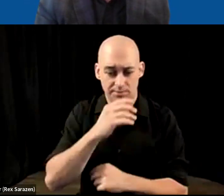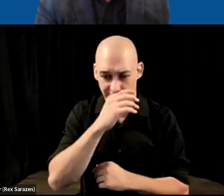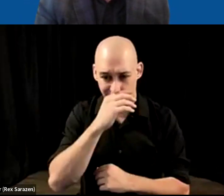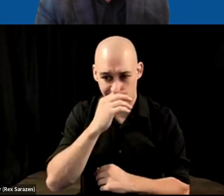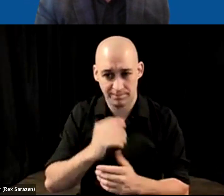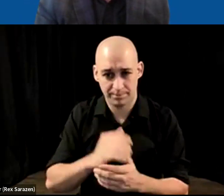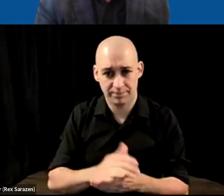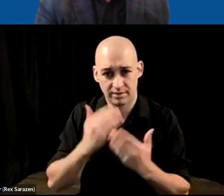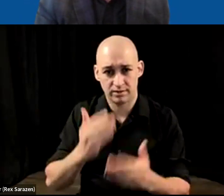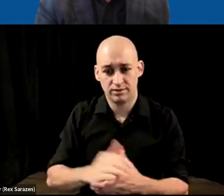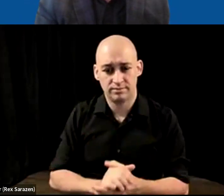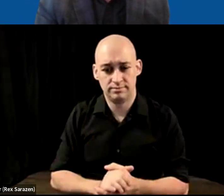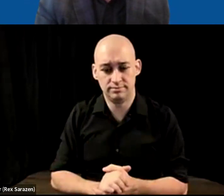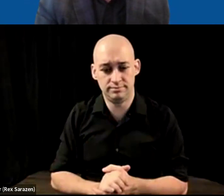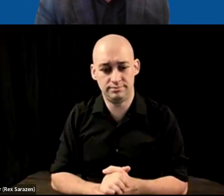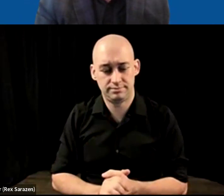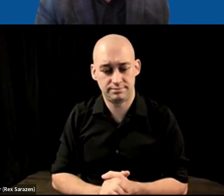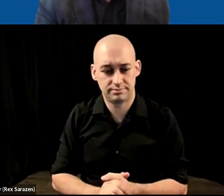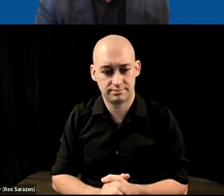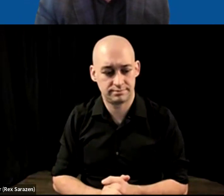Thank you. Thank you Rebecca.